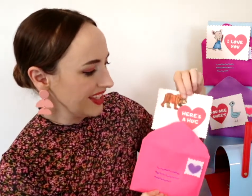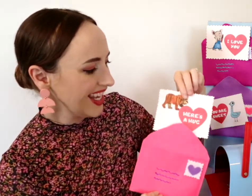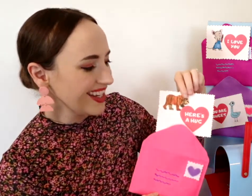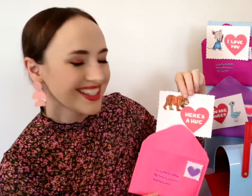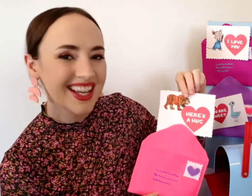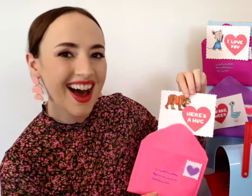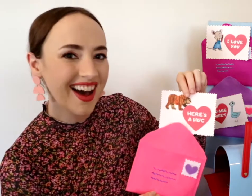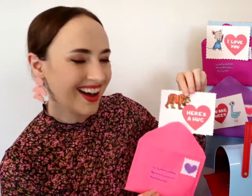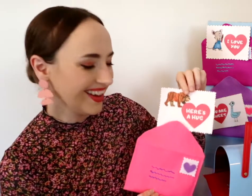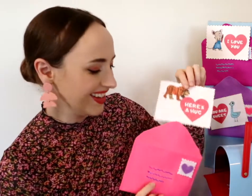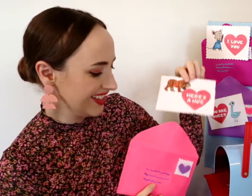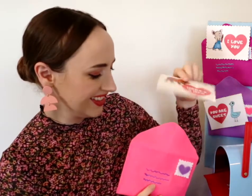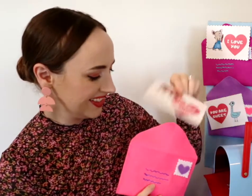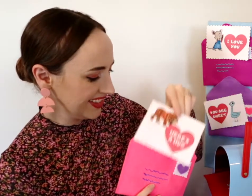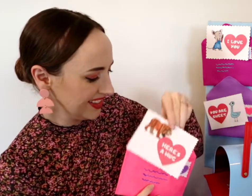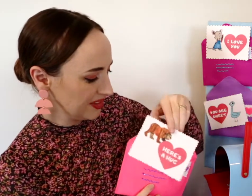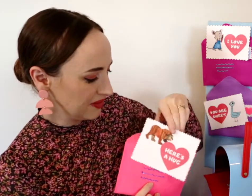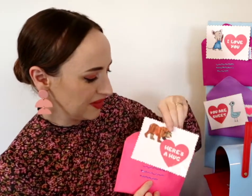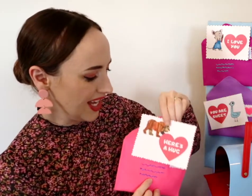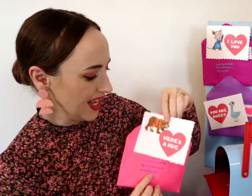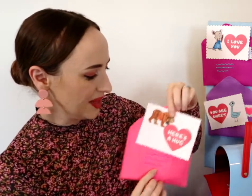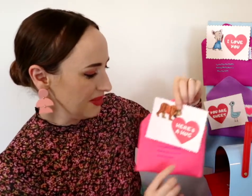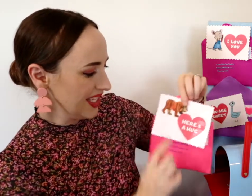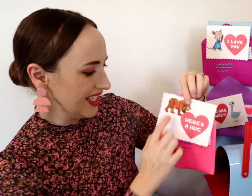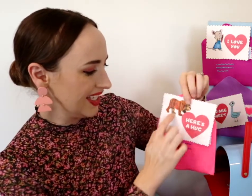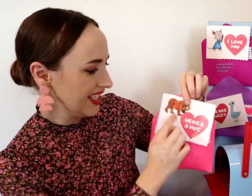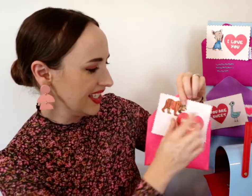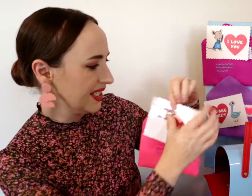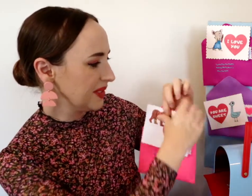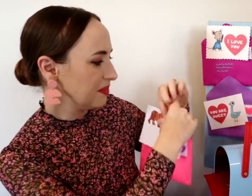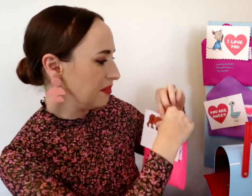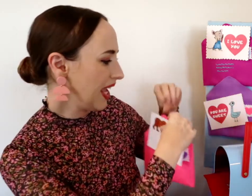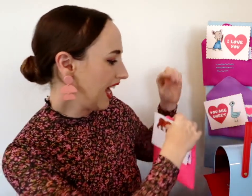"Here's a hug" From, Bear.